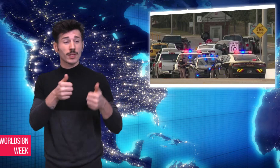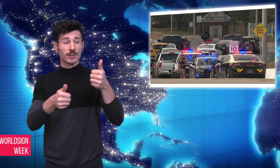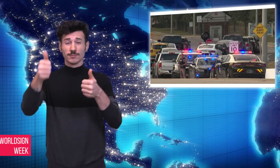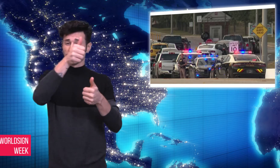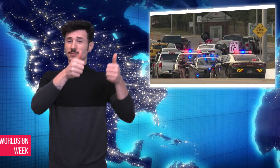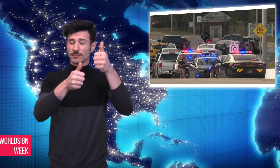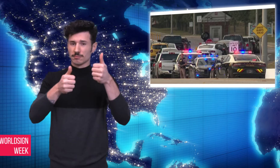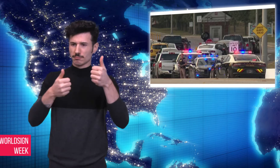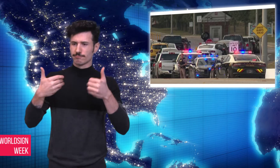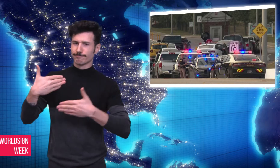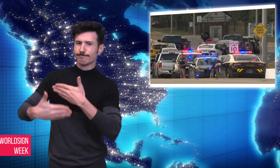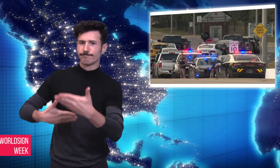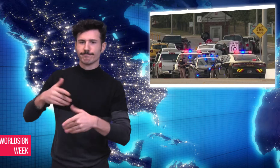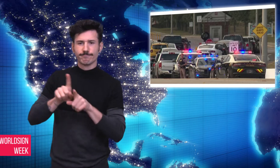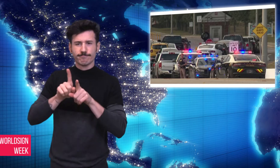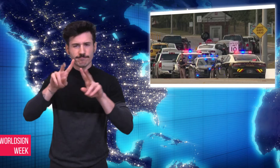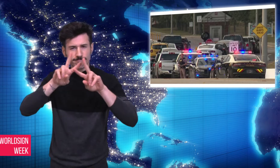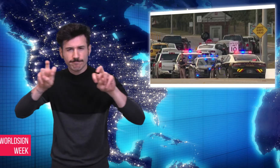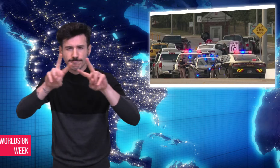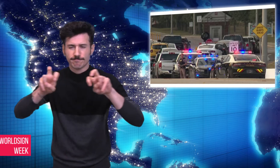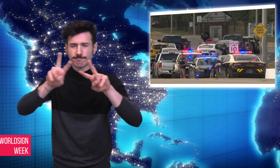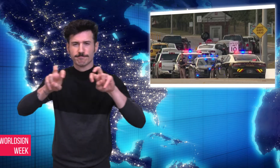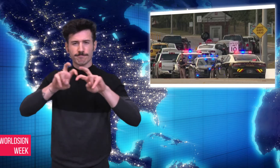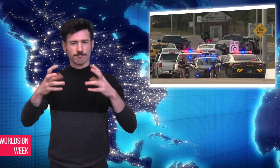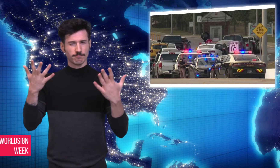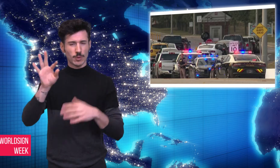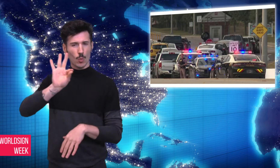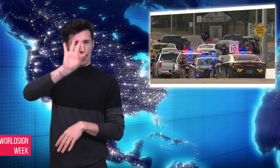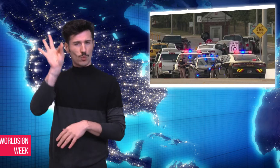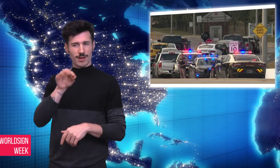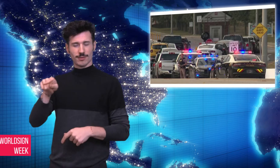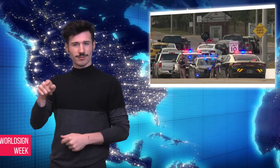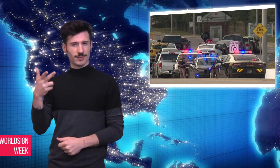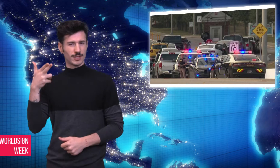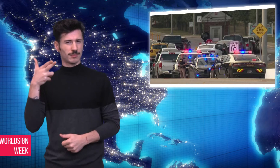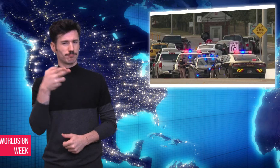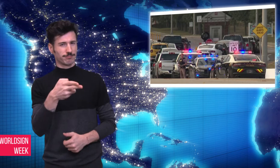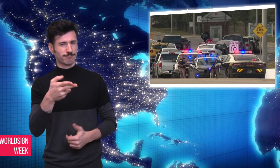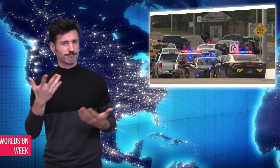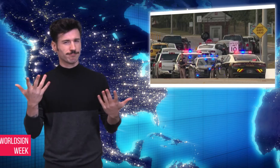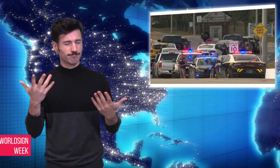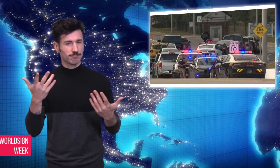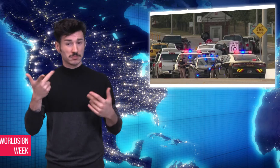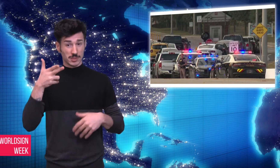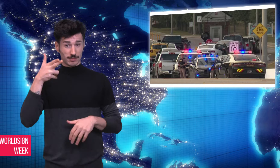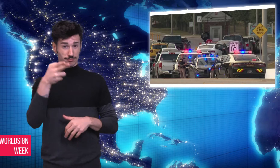appearance. Authorities are investigating whether the